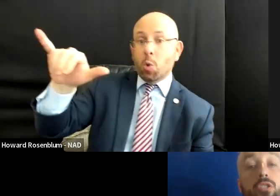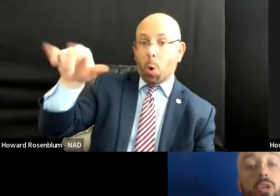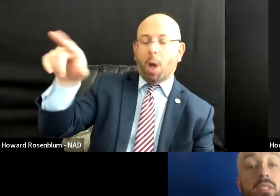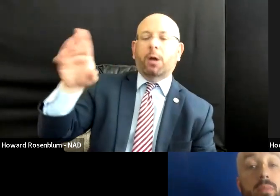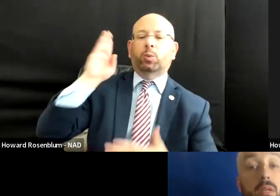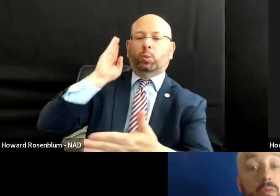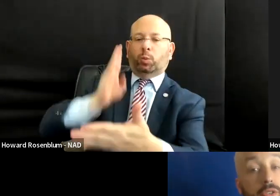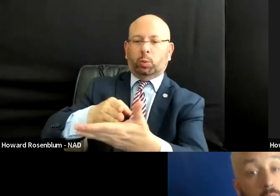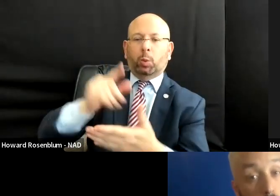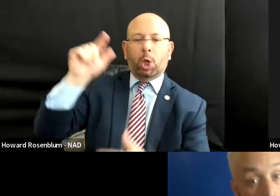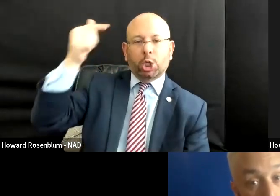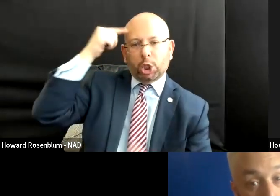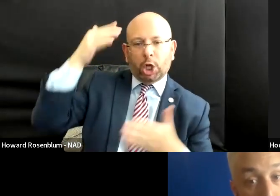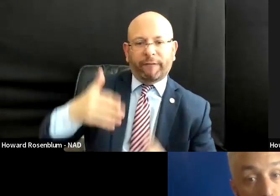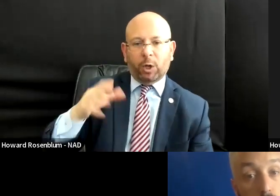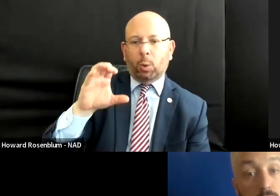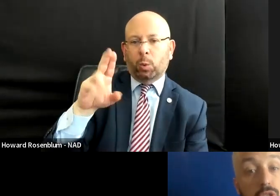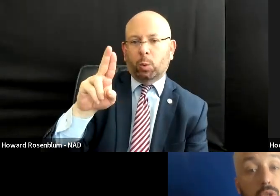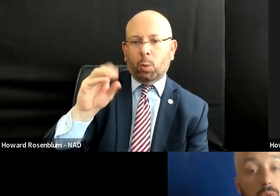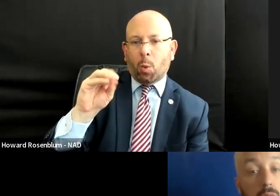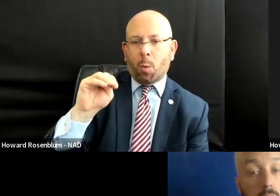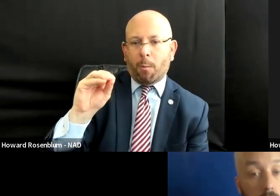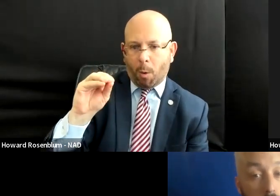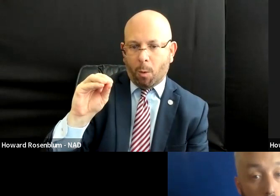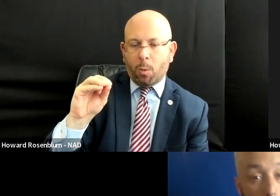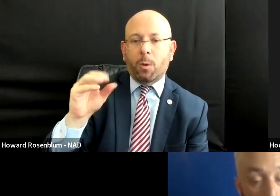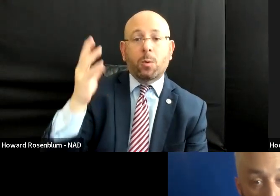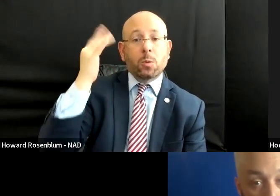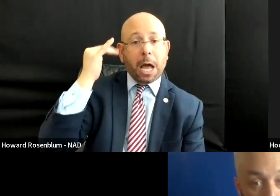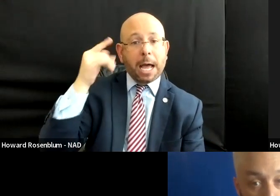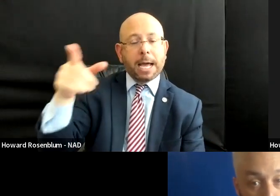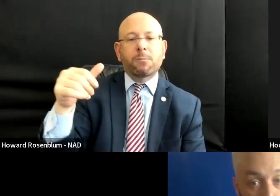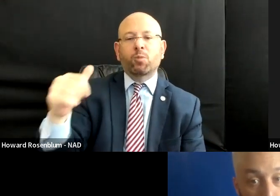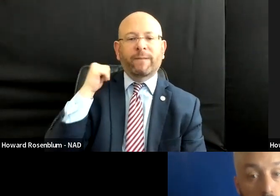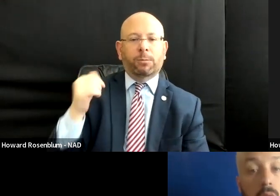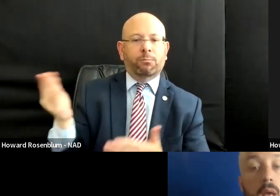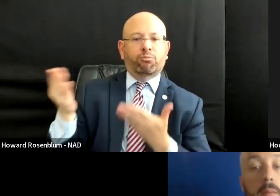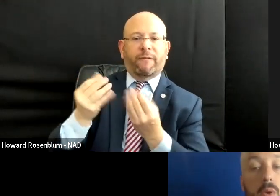rights, we have DRT, disability rights Texas that we're all familiar with so each state has a similar